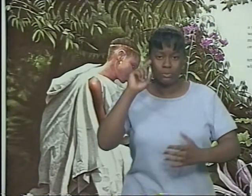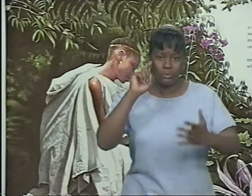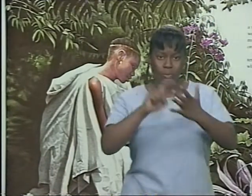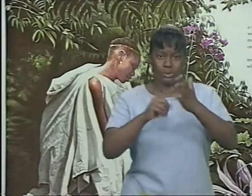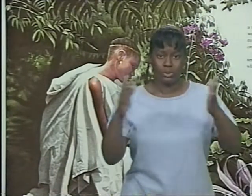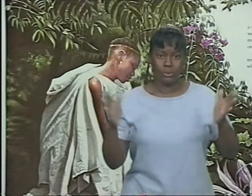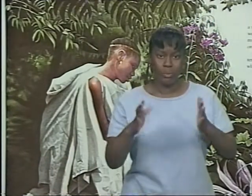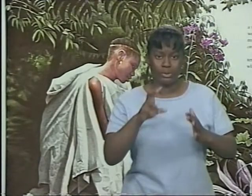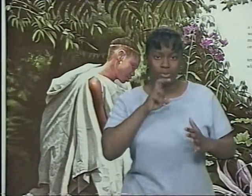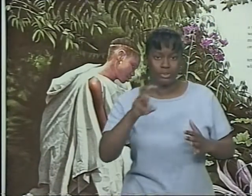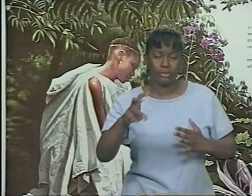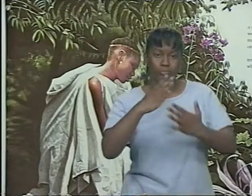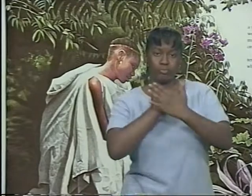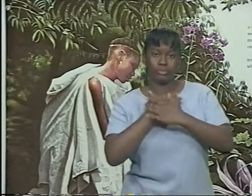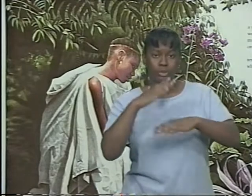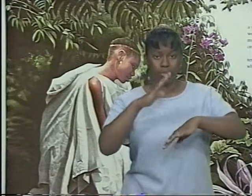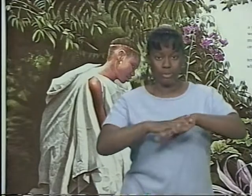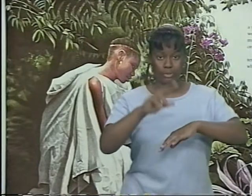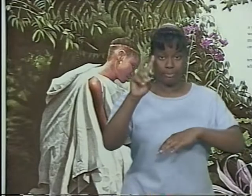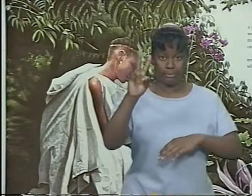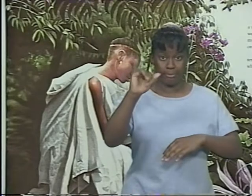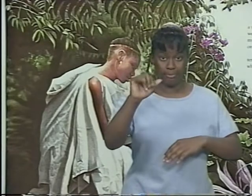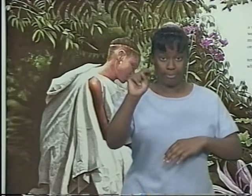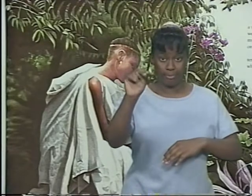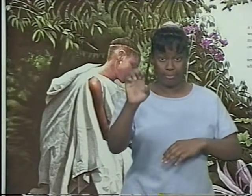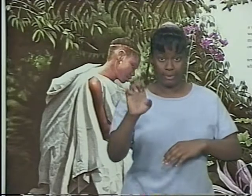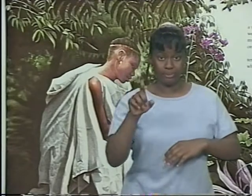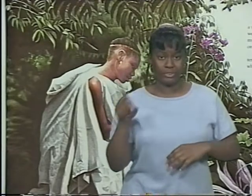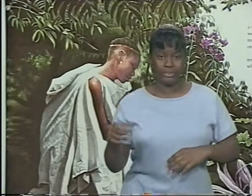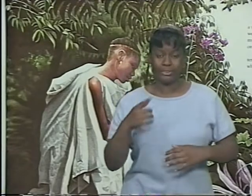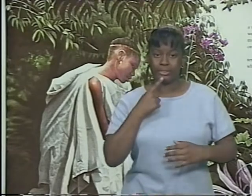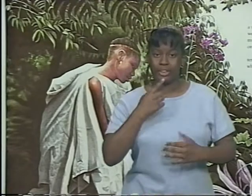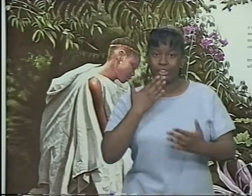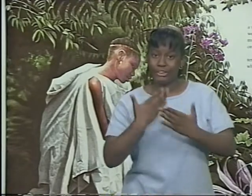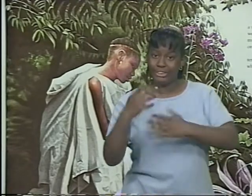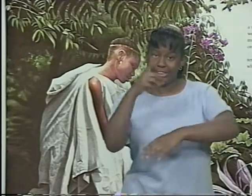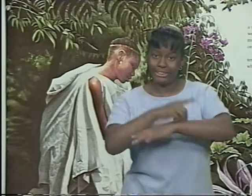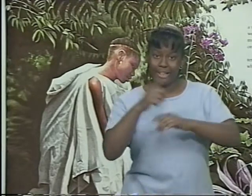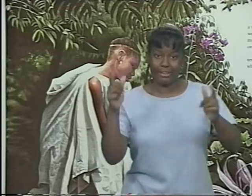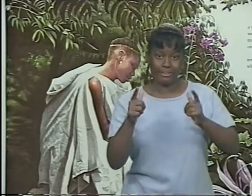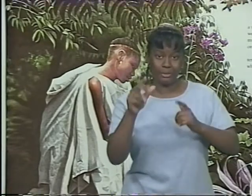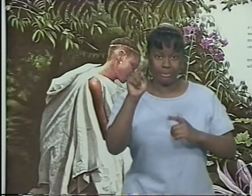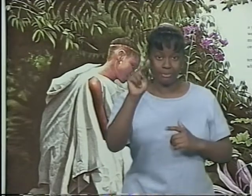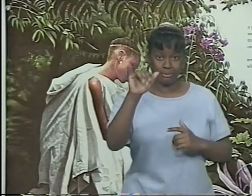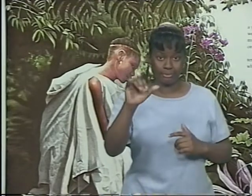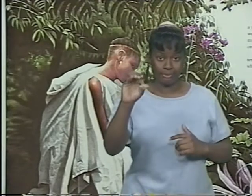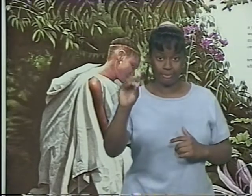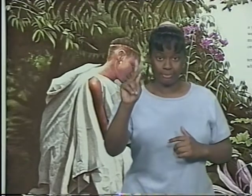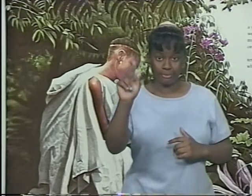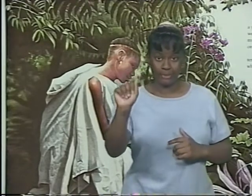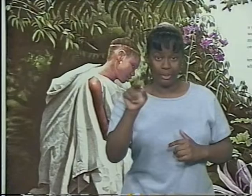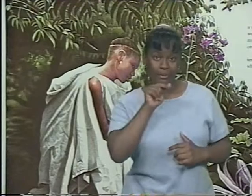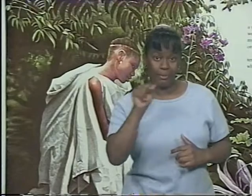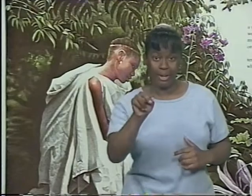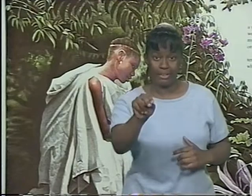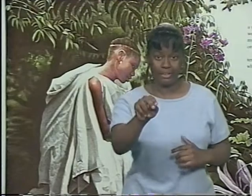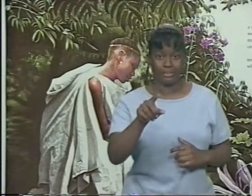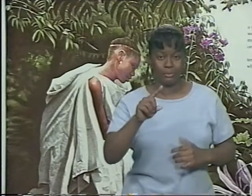One day, Nyasha noticed a small garden snake resting beneath a yam vine. "Good day, little Nyoka," she called to him.